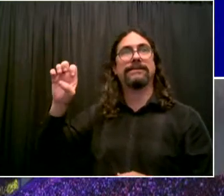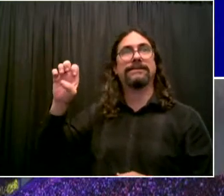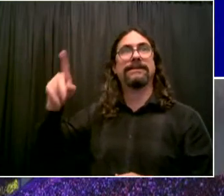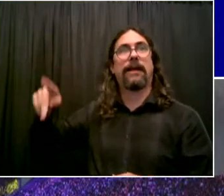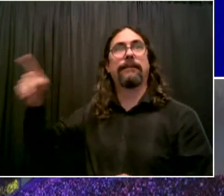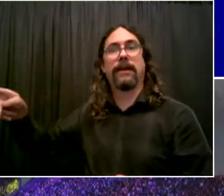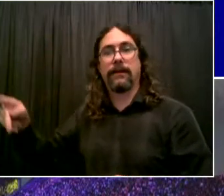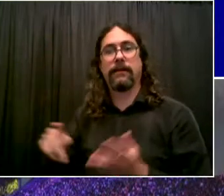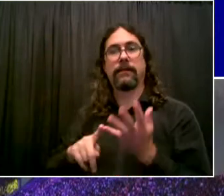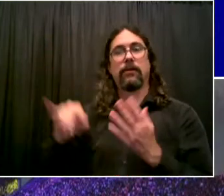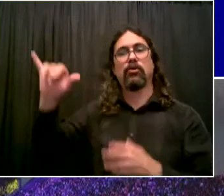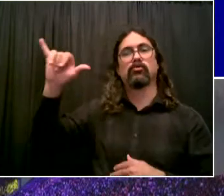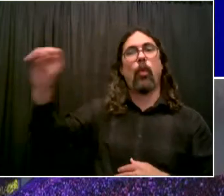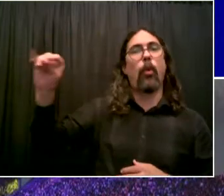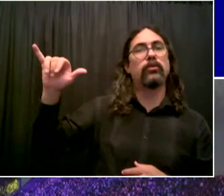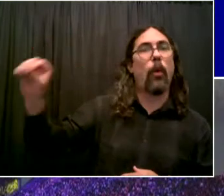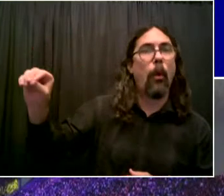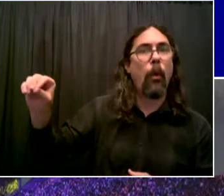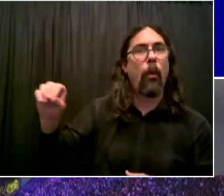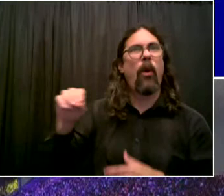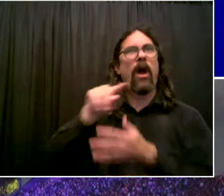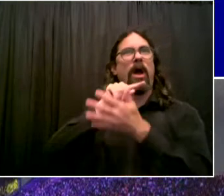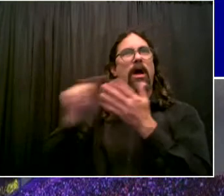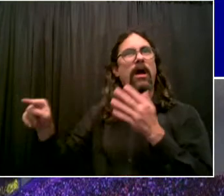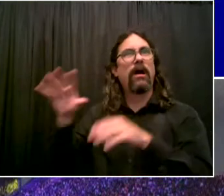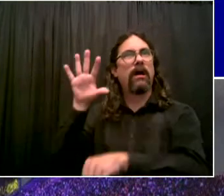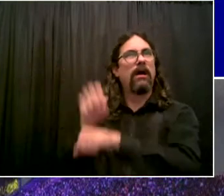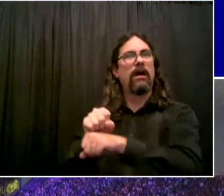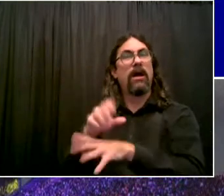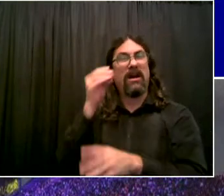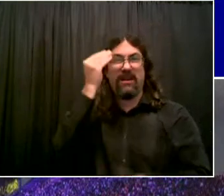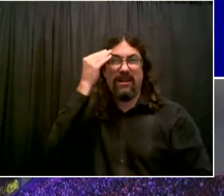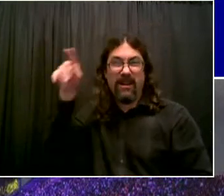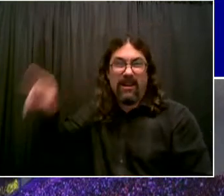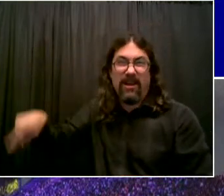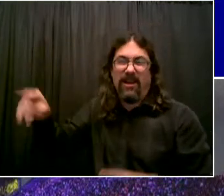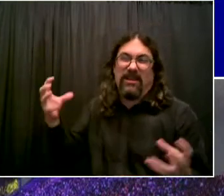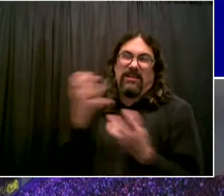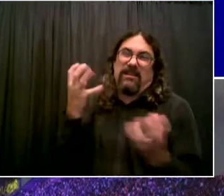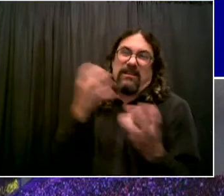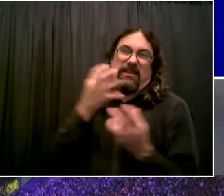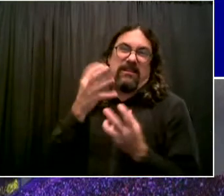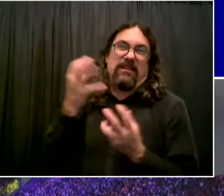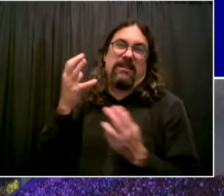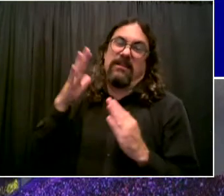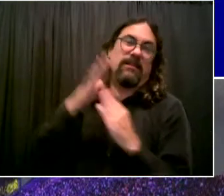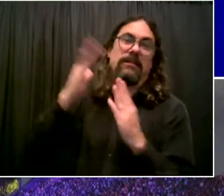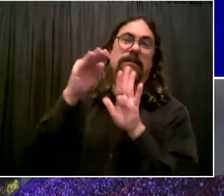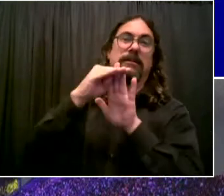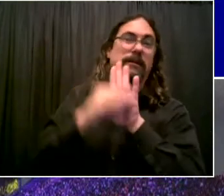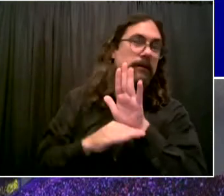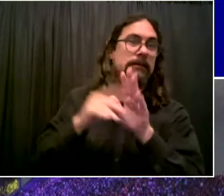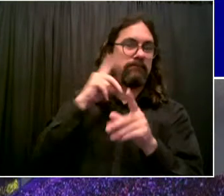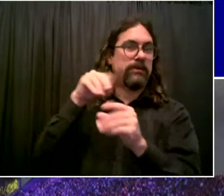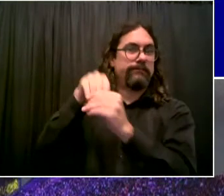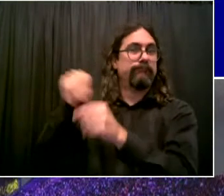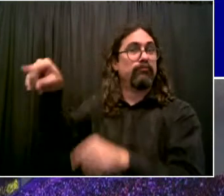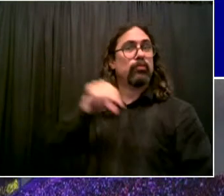D AND YO-YO. THIS IS GOING